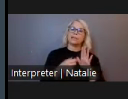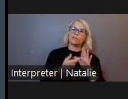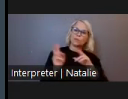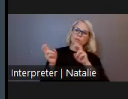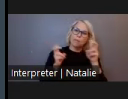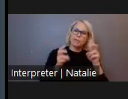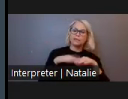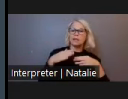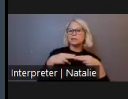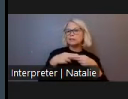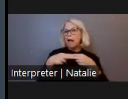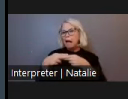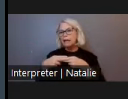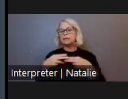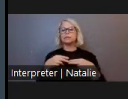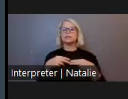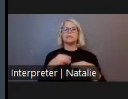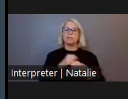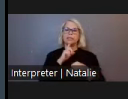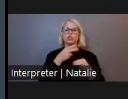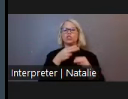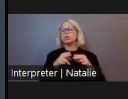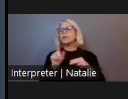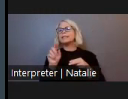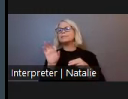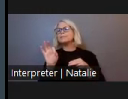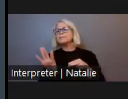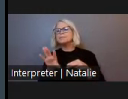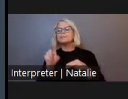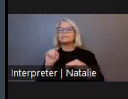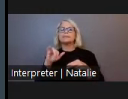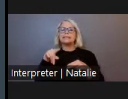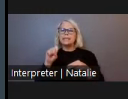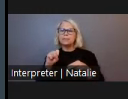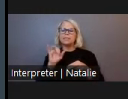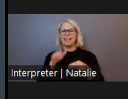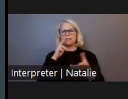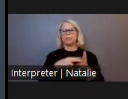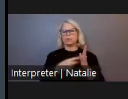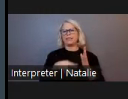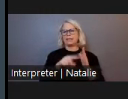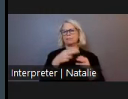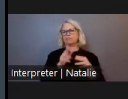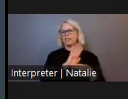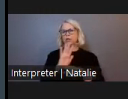slide and that is the purpose of these videos.